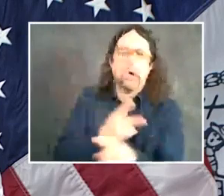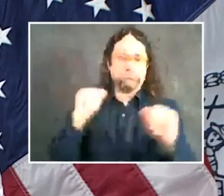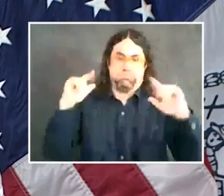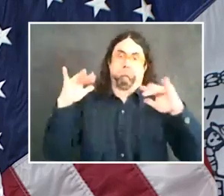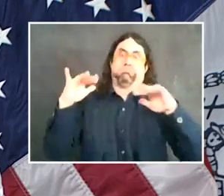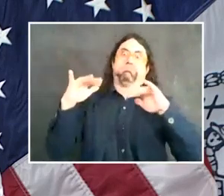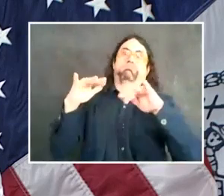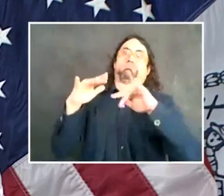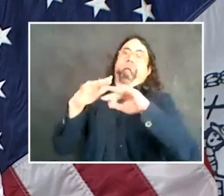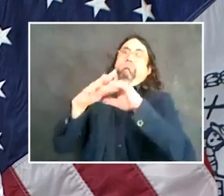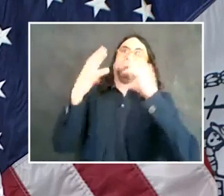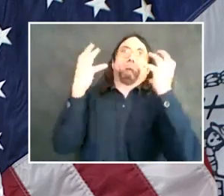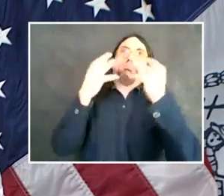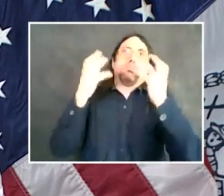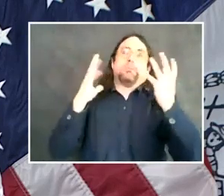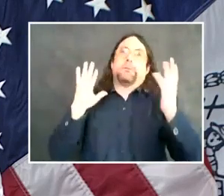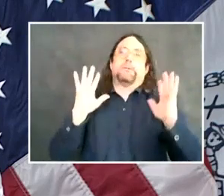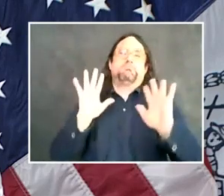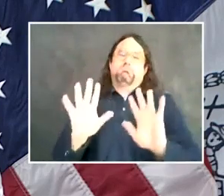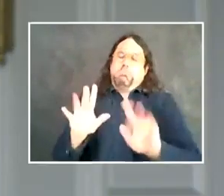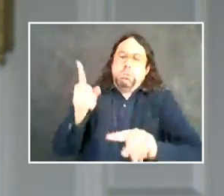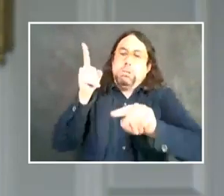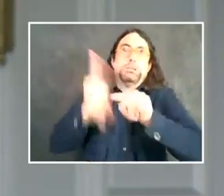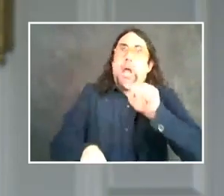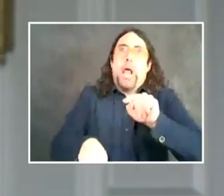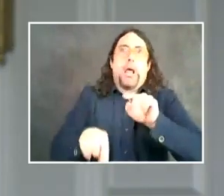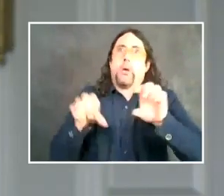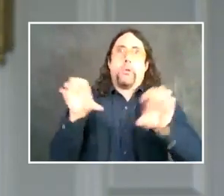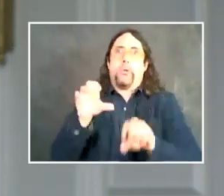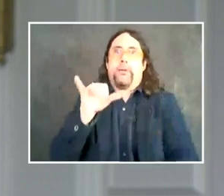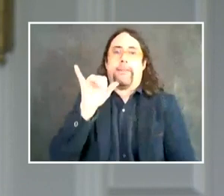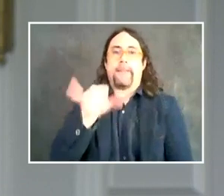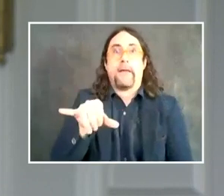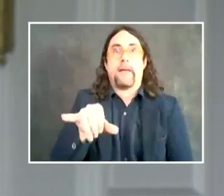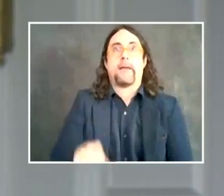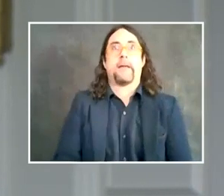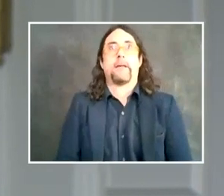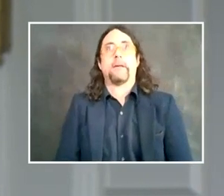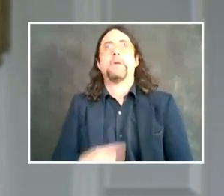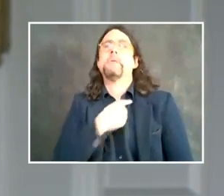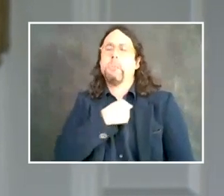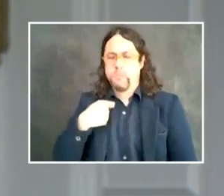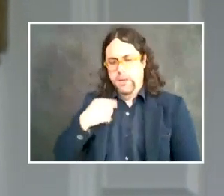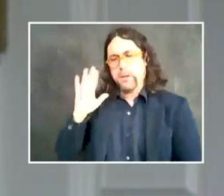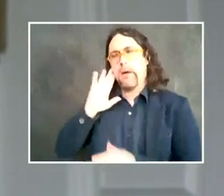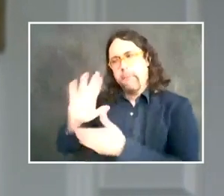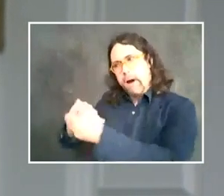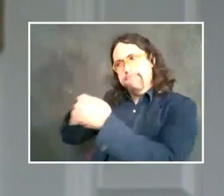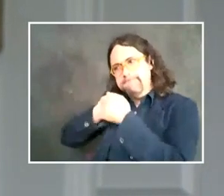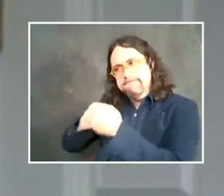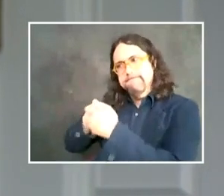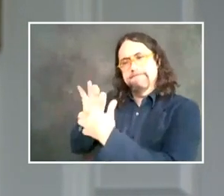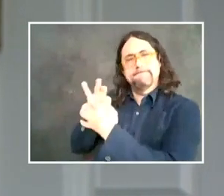WE WILL WORK CLOSELY WITH THE COMMUNITY TO DO IT. WE HAVE TO CHANGE THIS REALITY. COMMISSIONER.